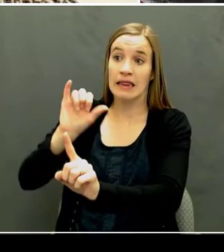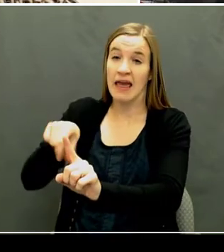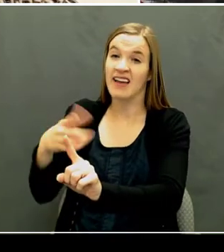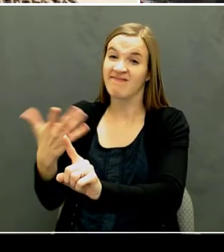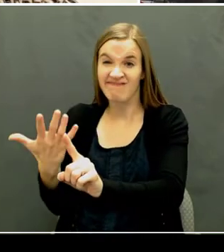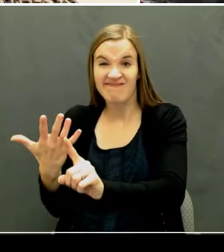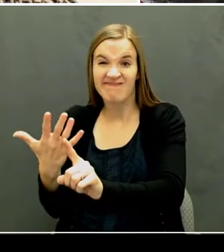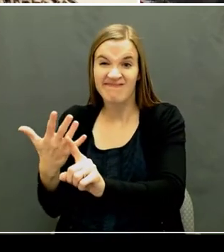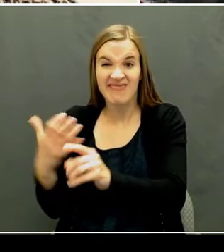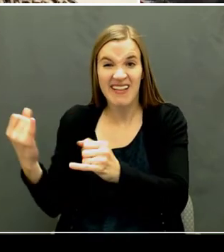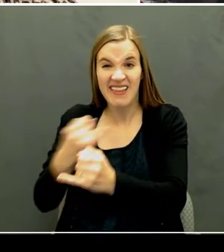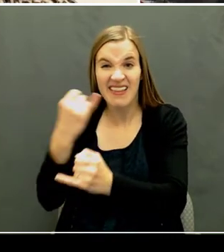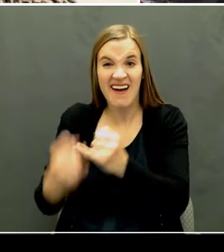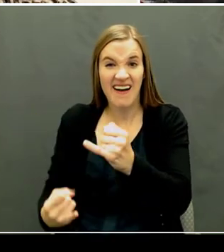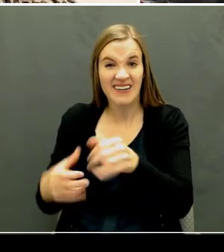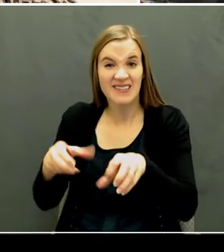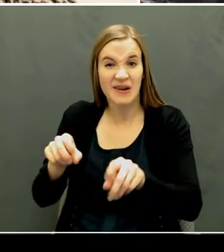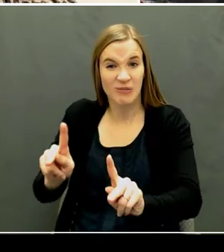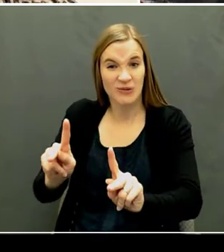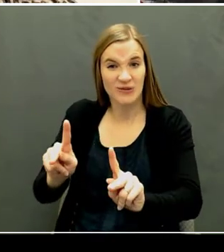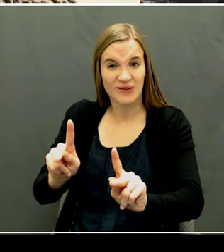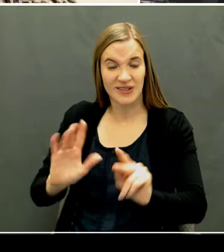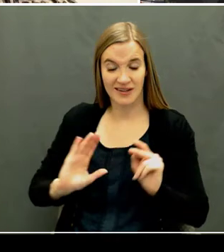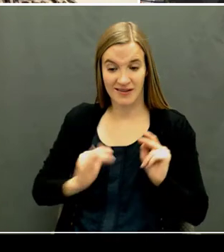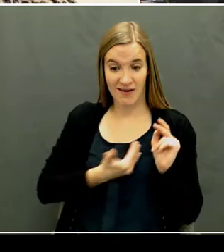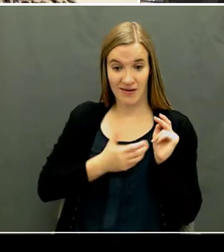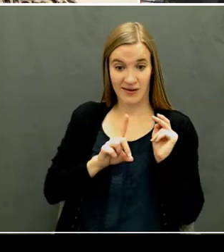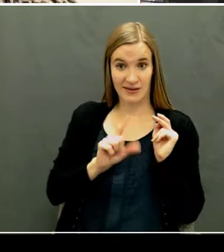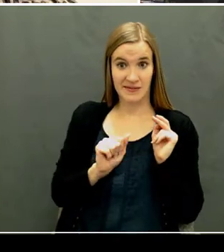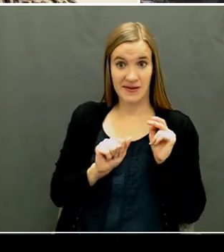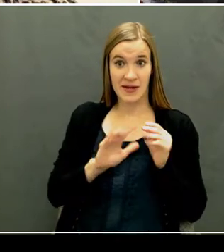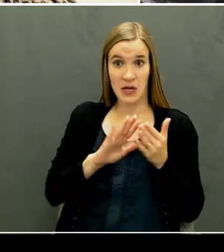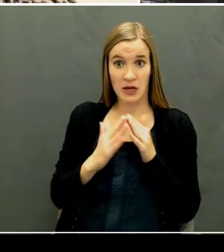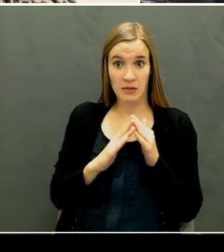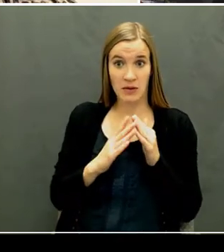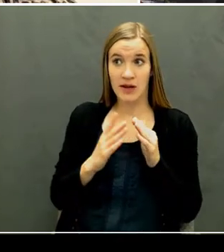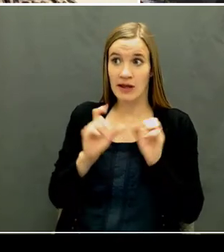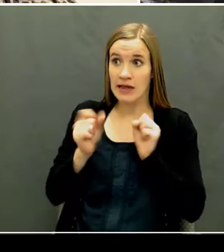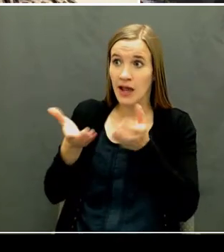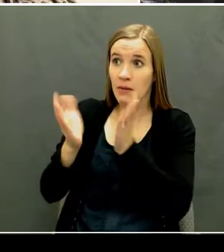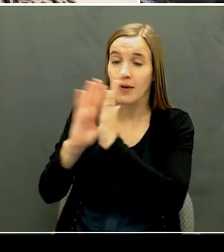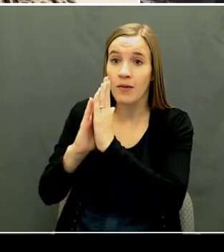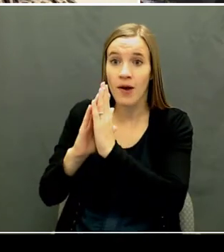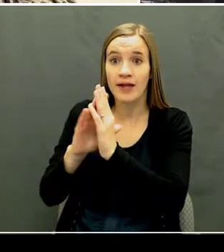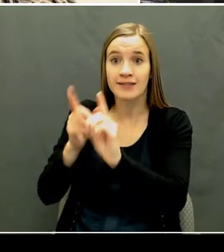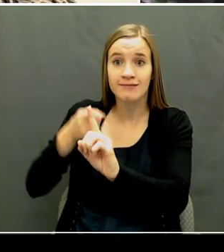community gets, can get some dedicated home community based service money. Mm hmm. I'm not